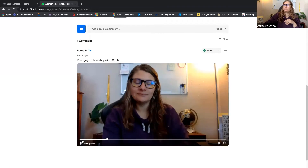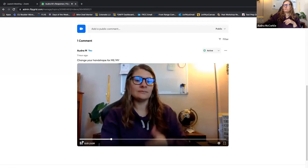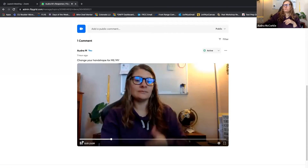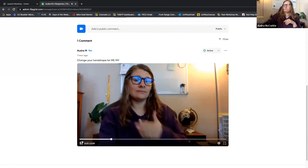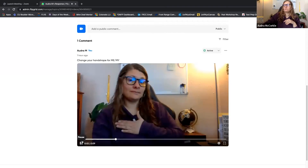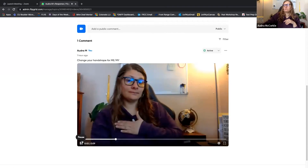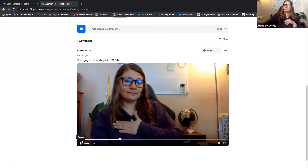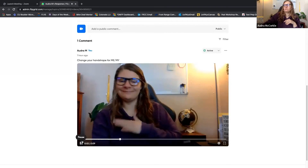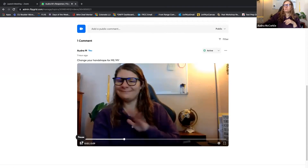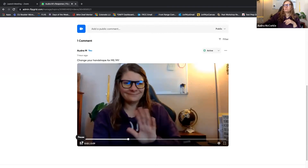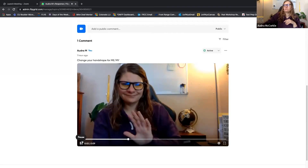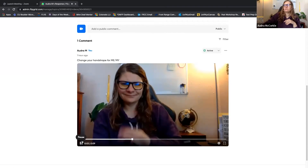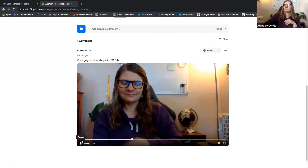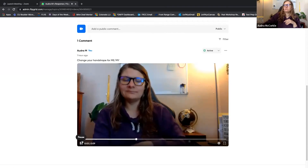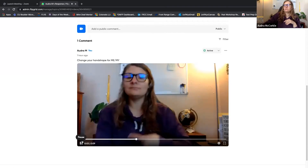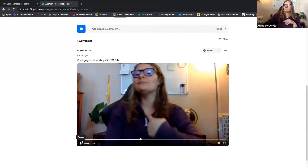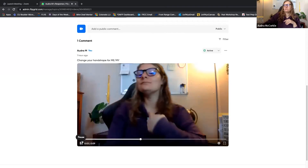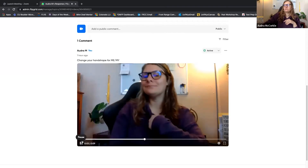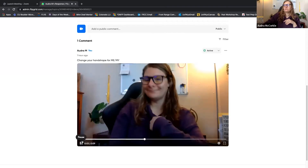And here's an example of me providing feedback to myself